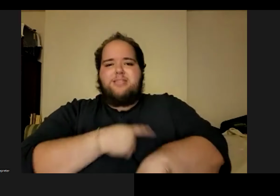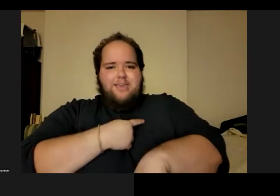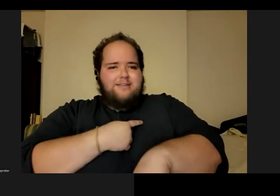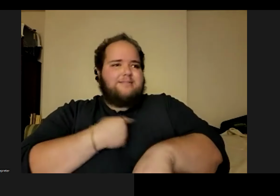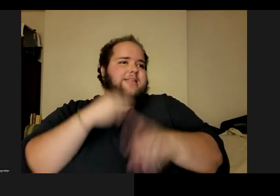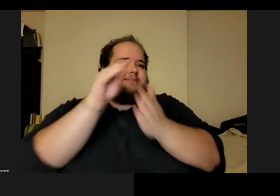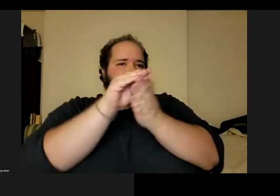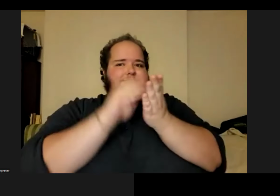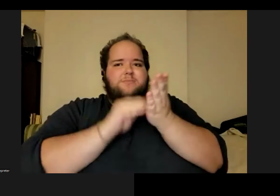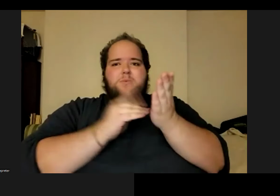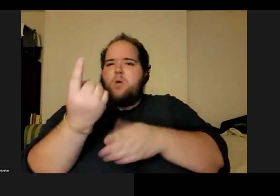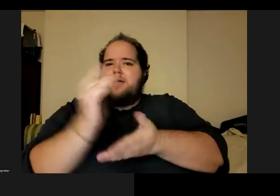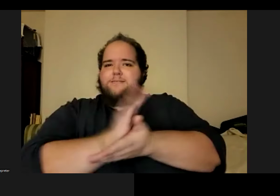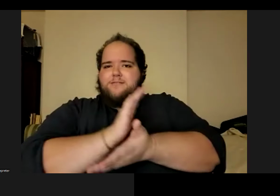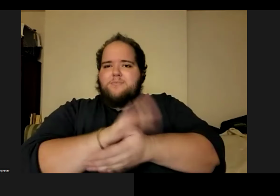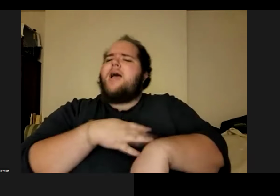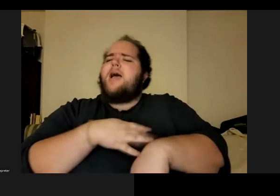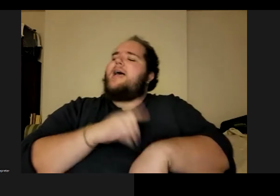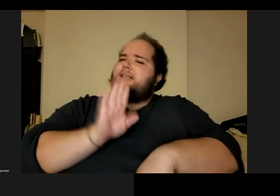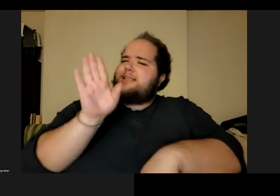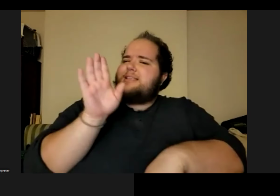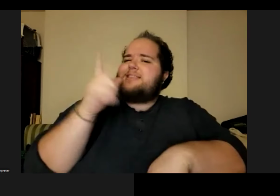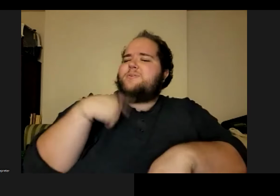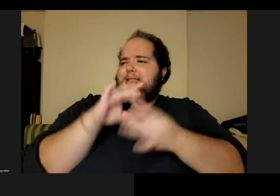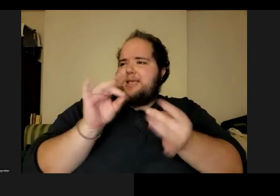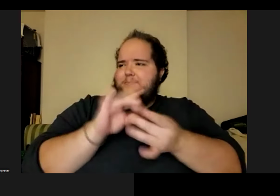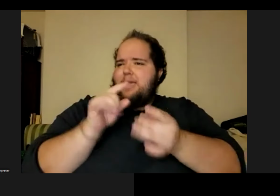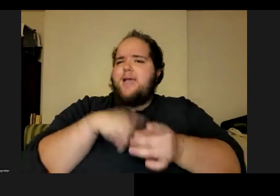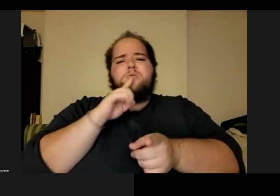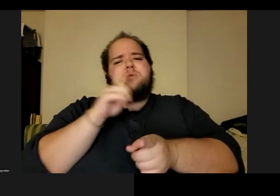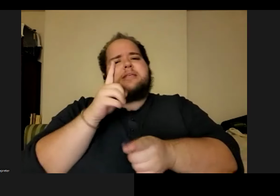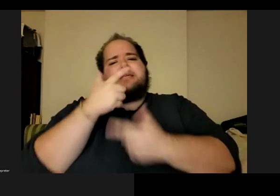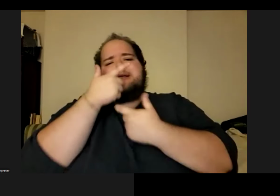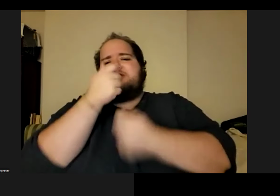I have a statement. I found it very interesting how